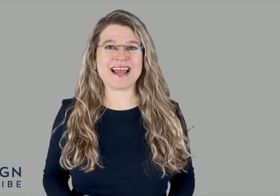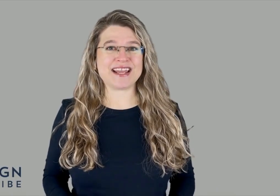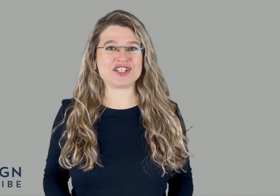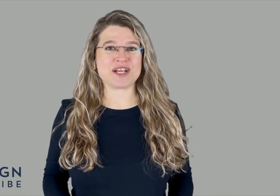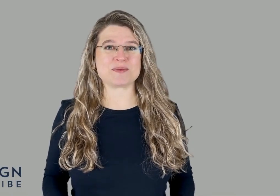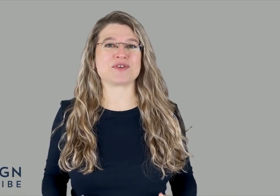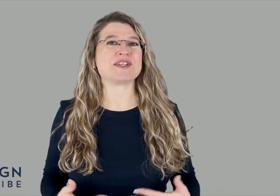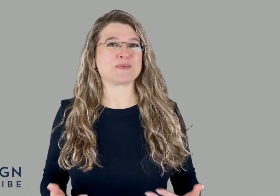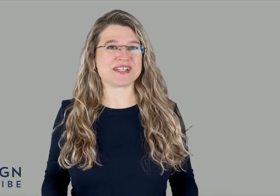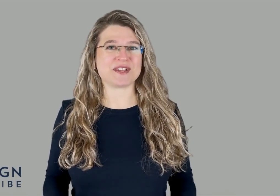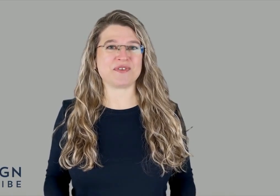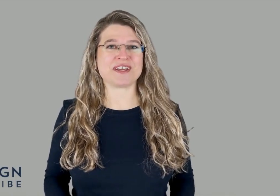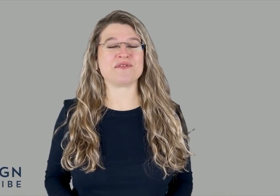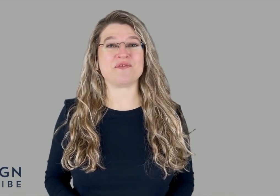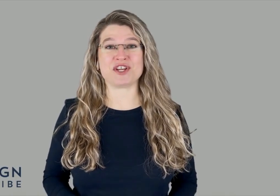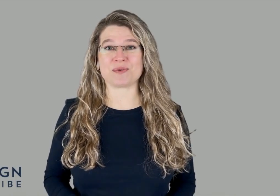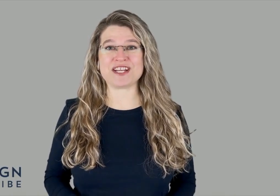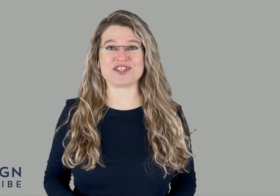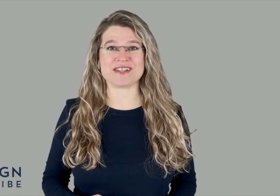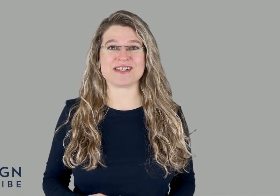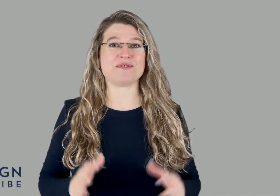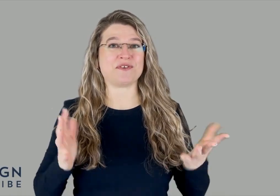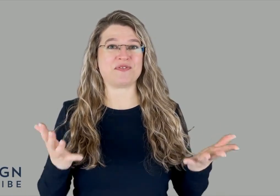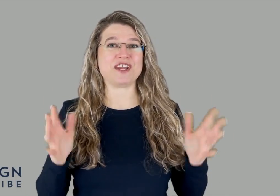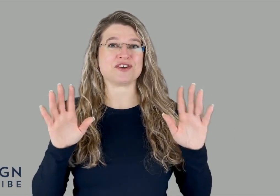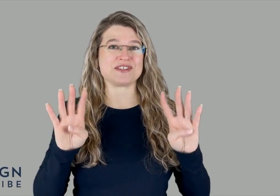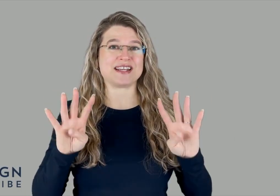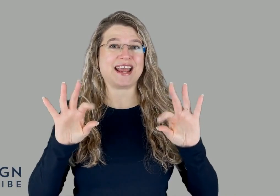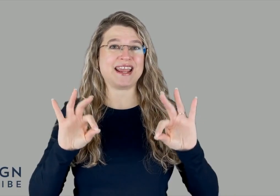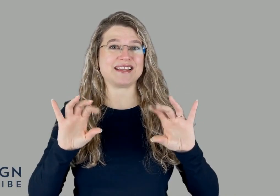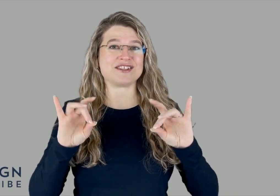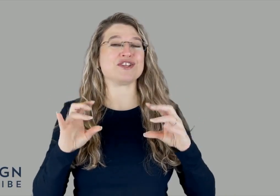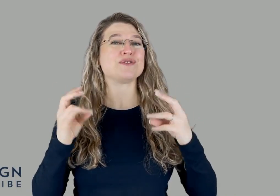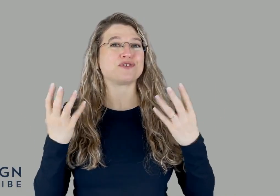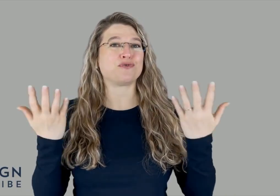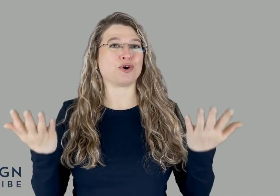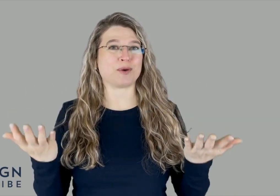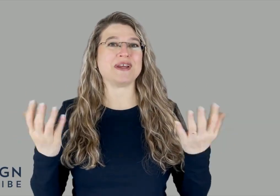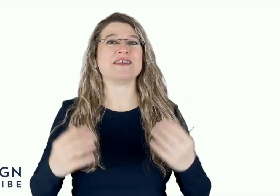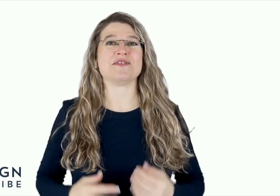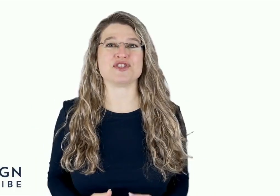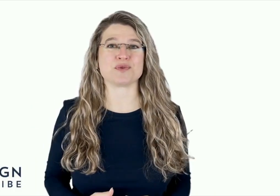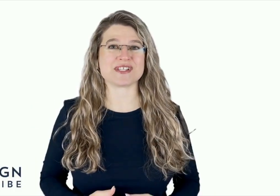Hand shapes are the specific configurations of the fingers and hands used to form individual